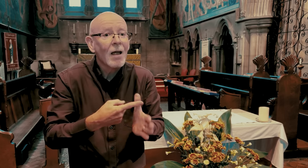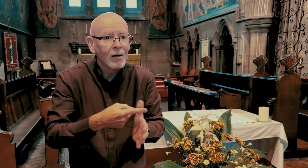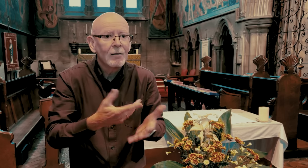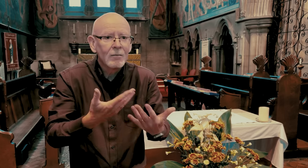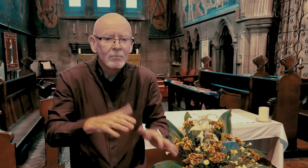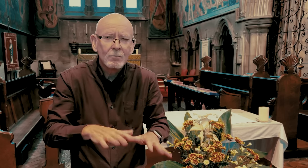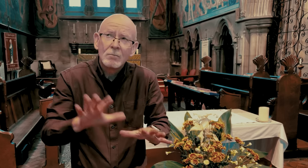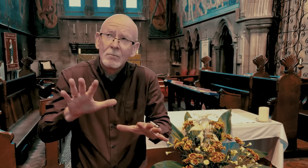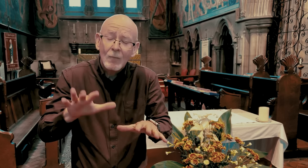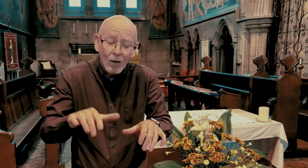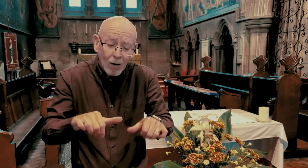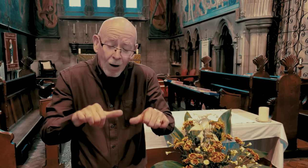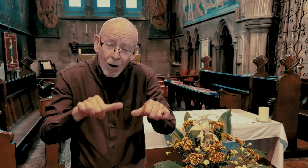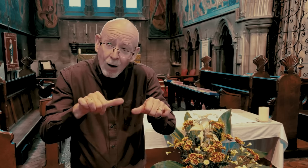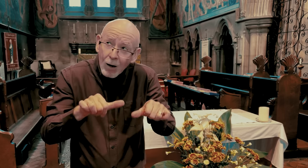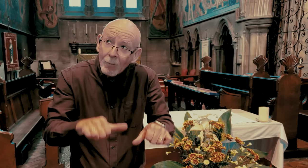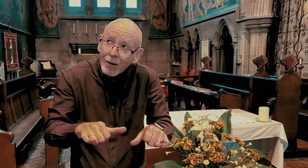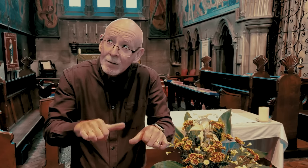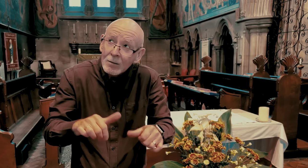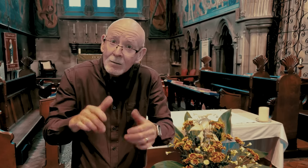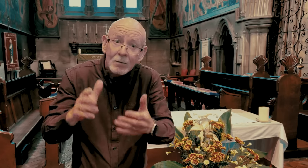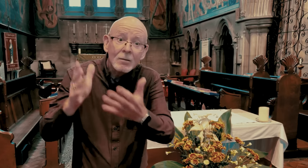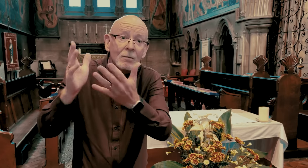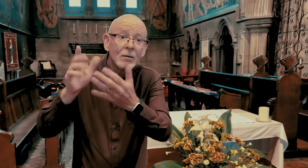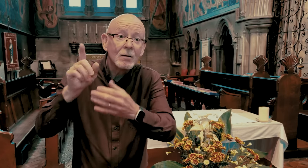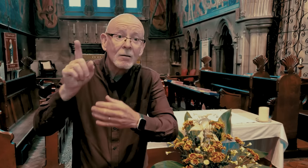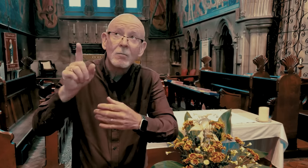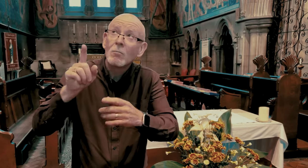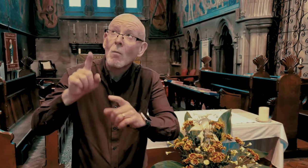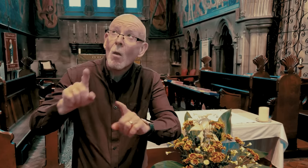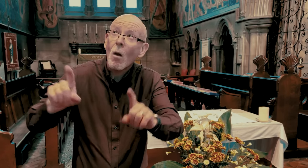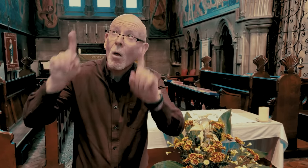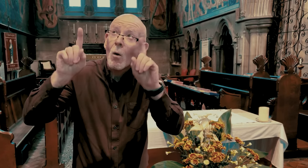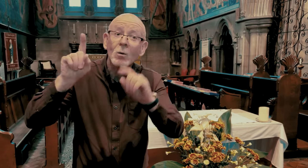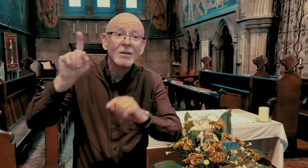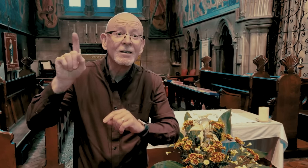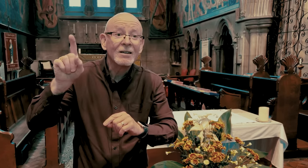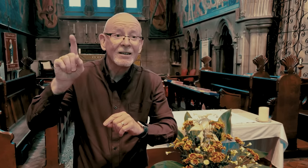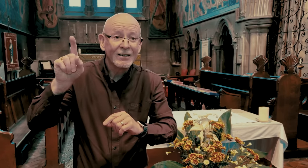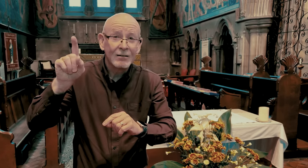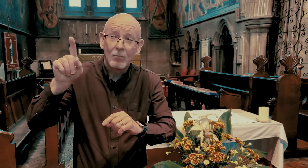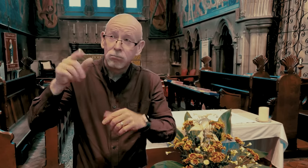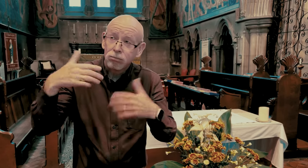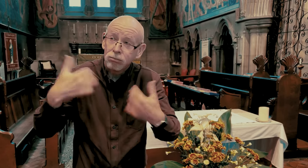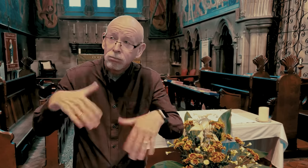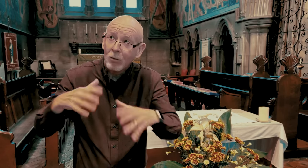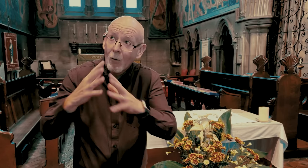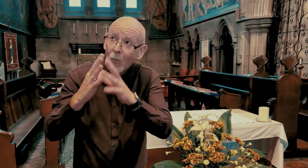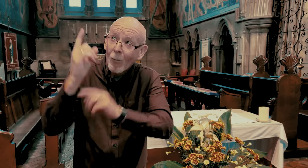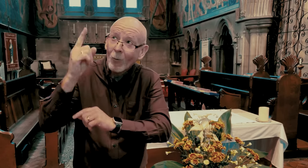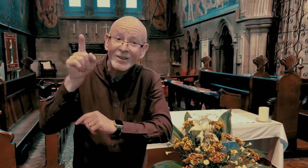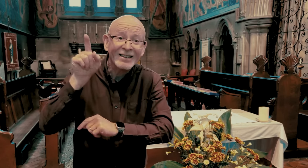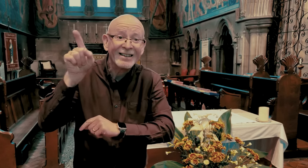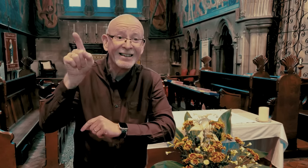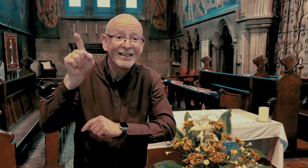Then Ezra blessed the Lord, the great God, and all the people answered,